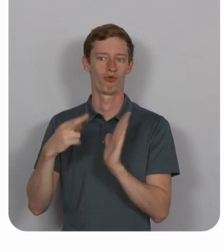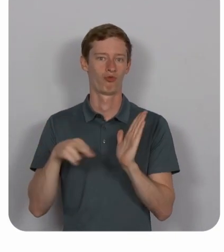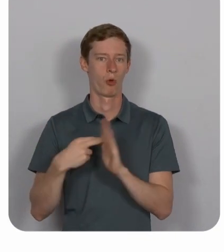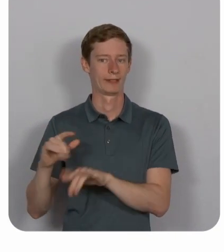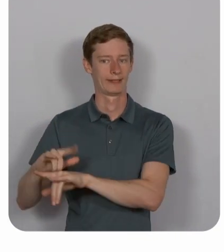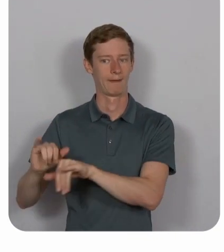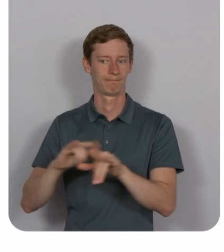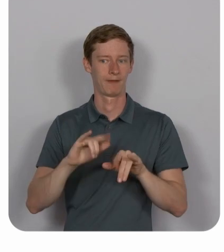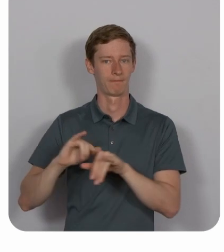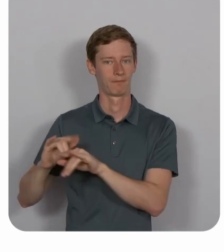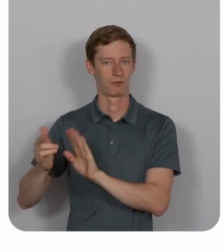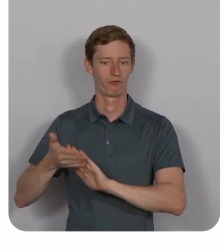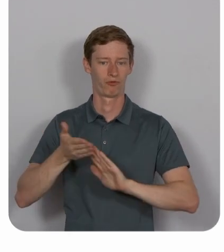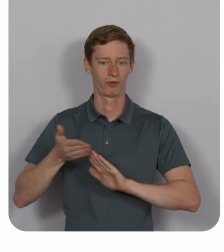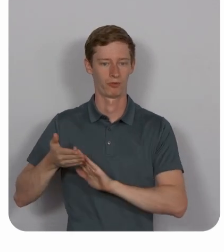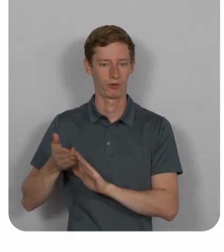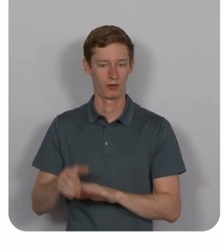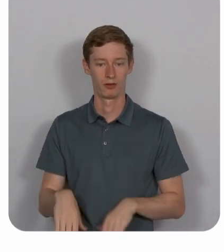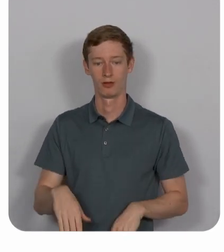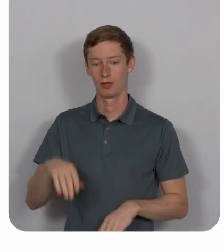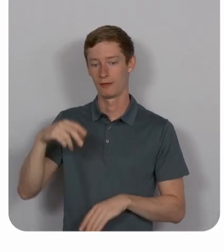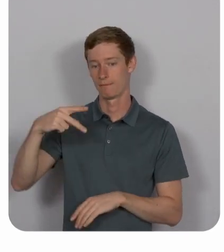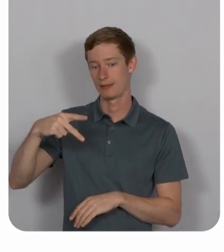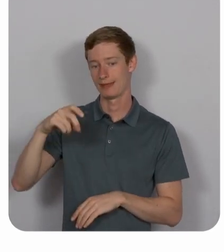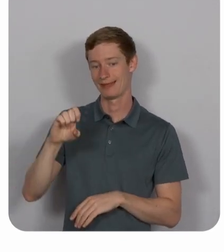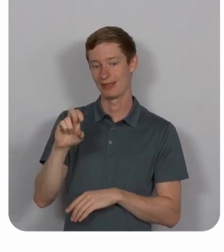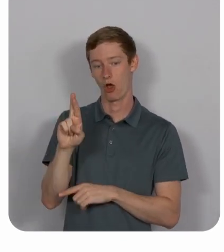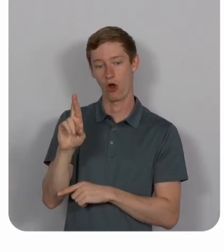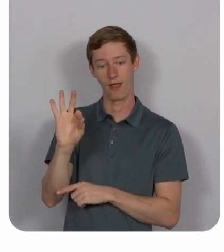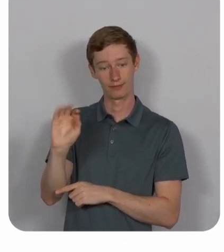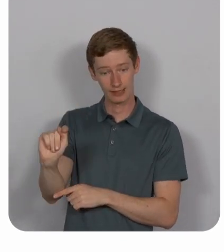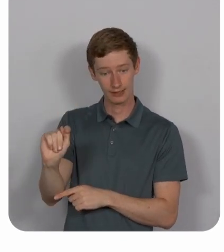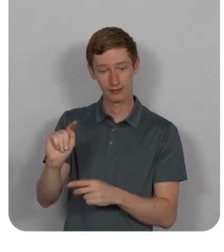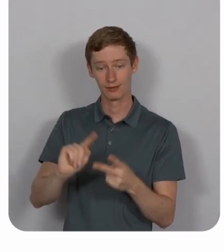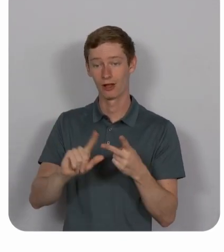And we found that the parameter efficient fine-tuning, or PEFT, methods like LoRA’s,